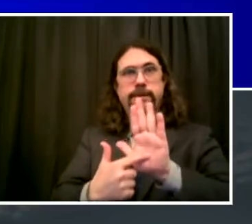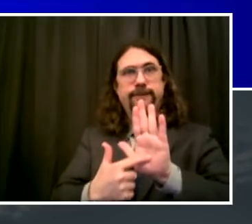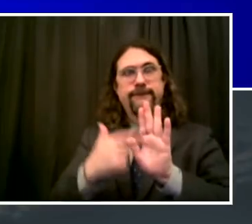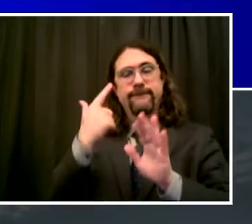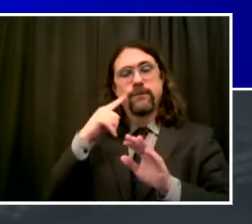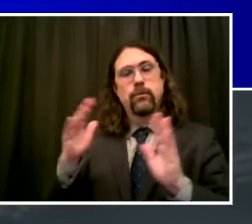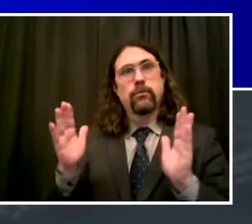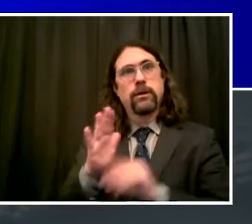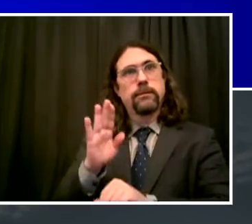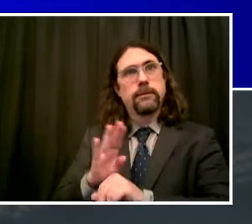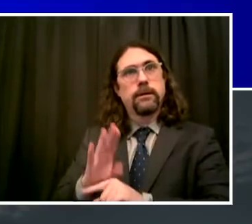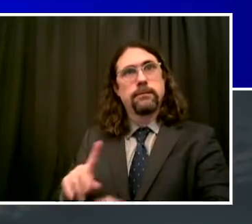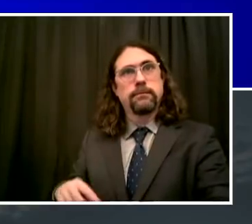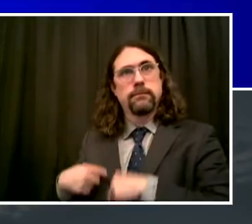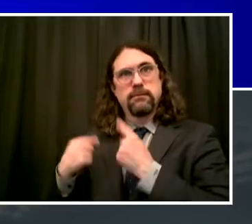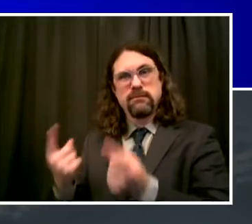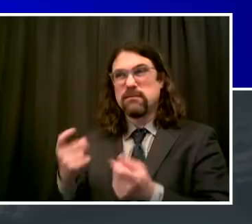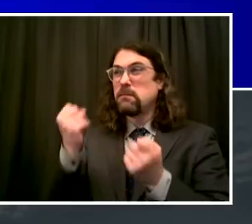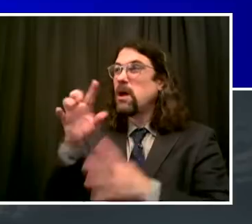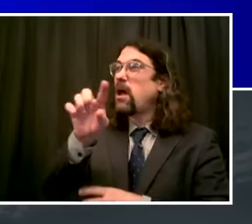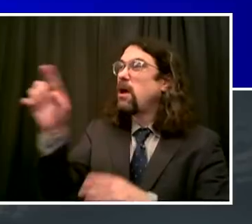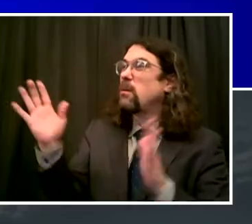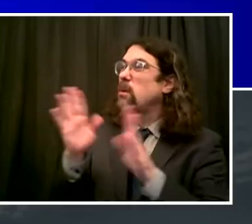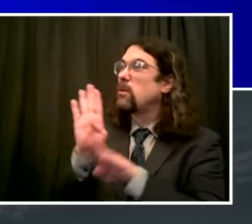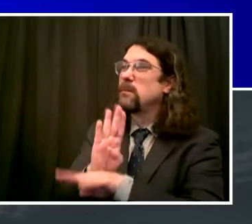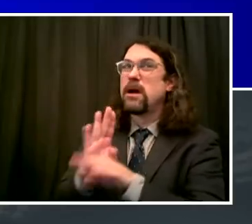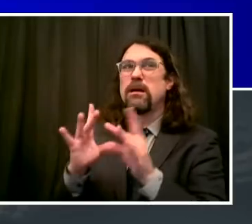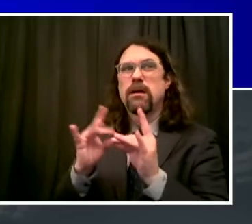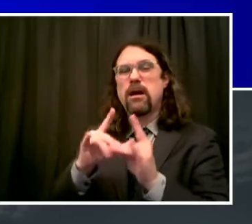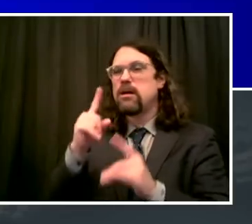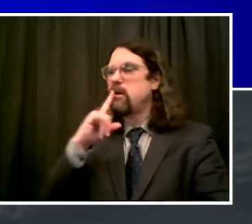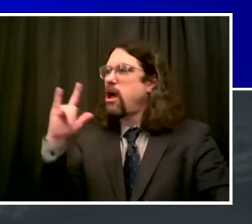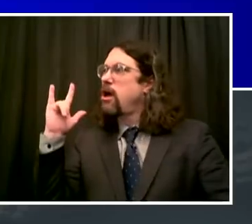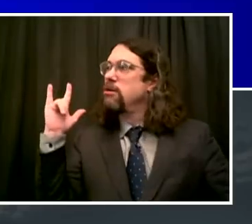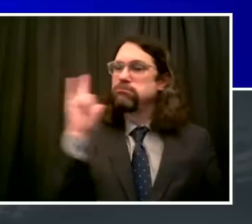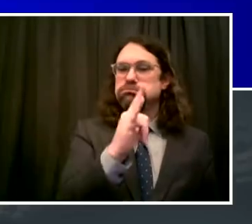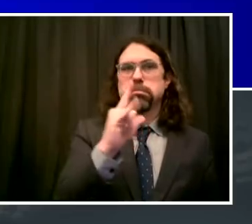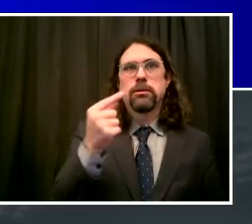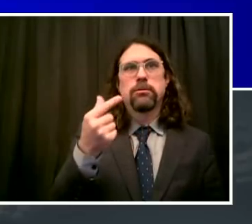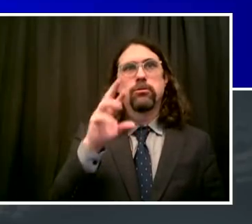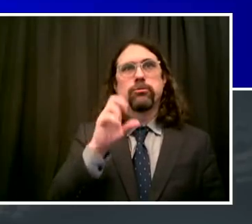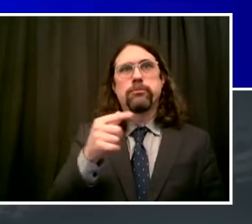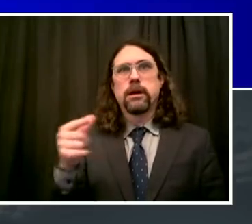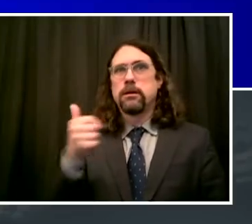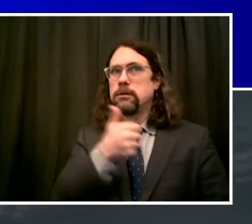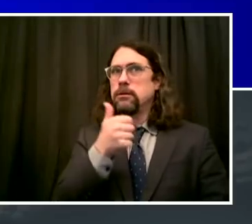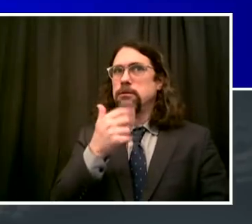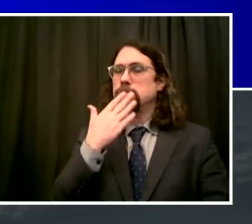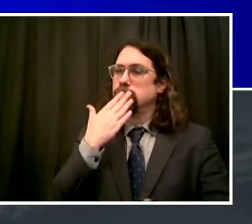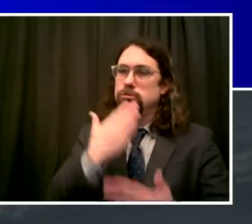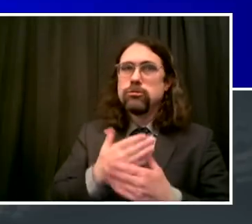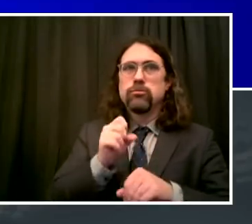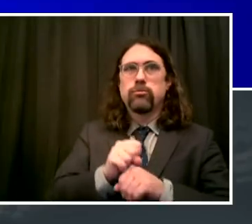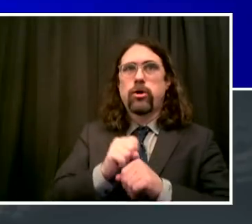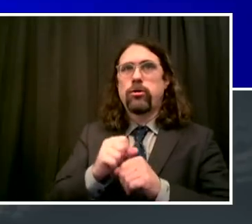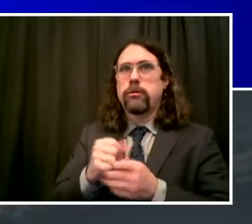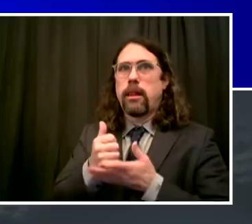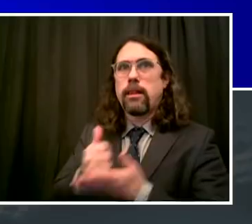ALL THROUGHOUT THE CITY GOVERNMENT. I HAVE TKT SY BUSINESS OWNERS WHO APPRECIATE DEEPLY WHAT GREG DOES. HE ST THSML S B THE